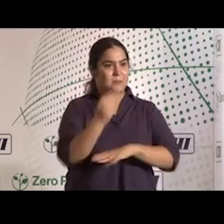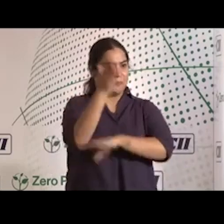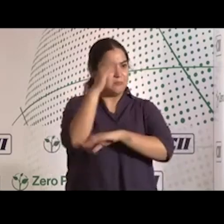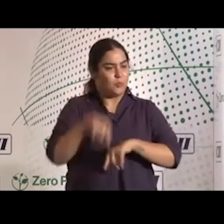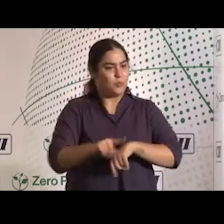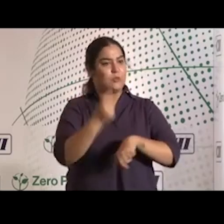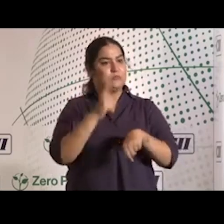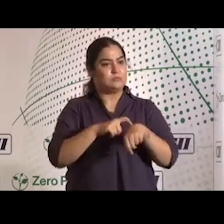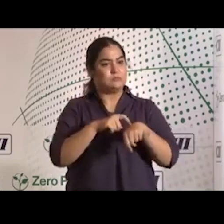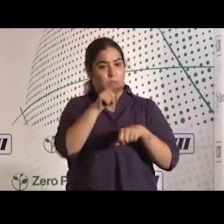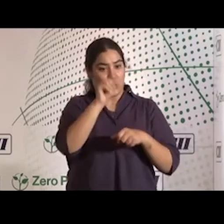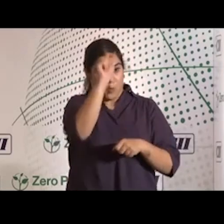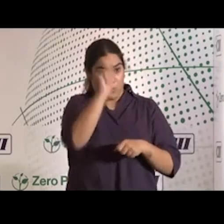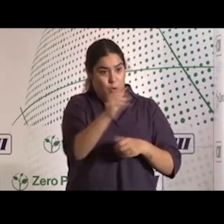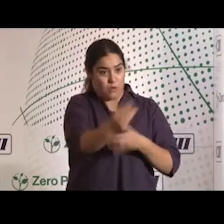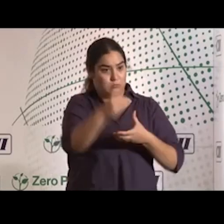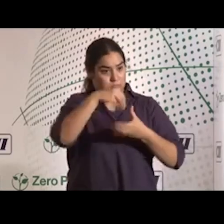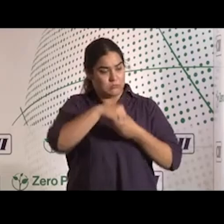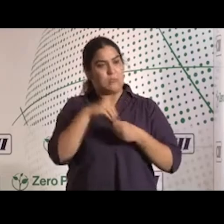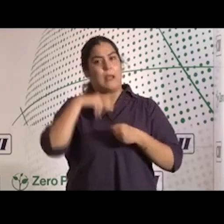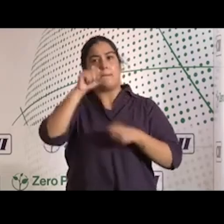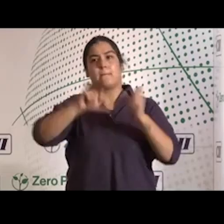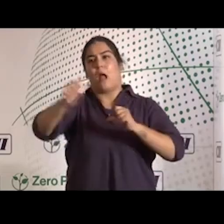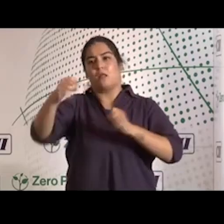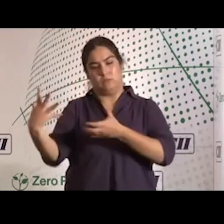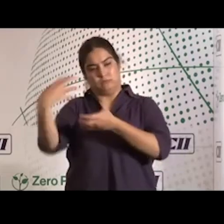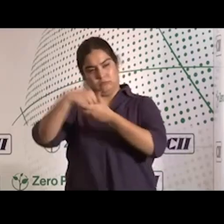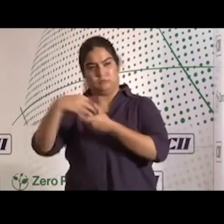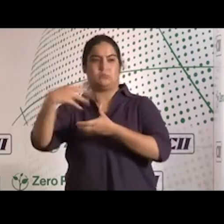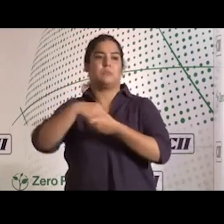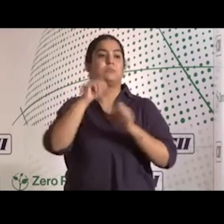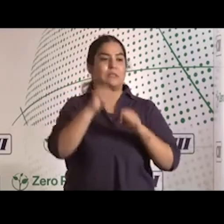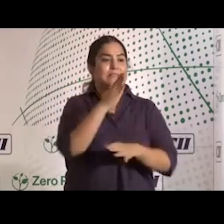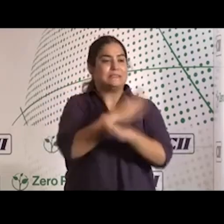will be evolved also to include other forms of disabilities more in the future.